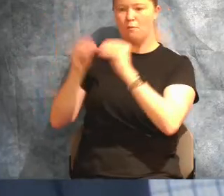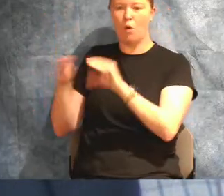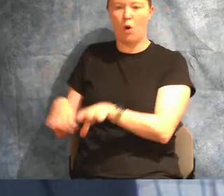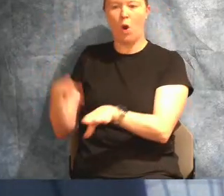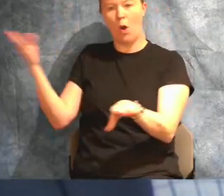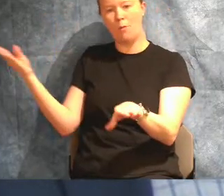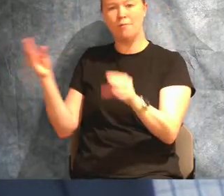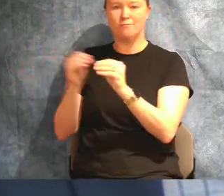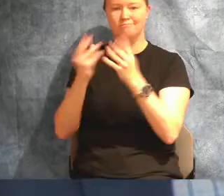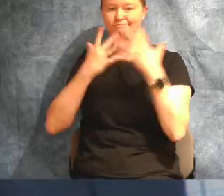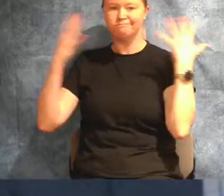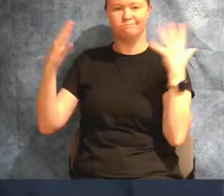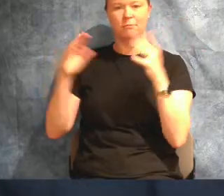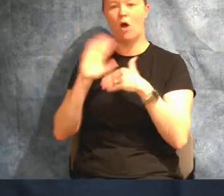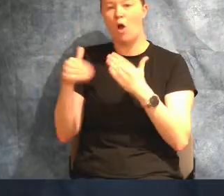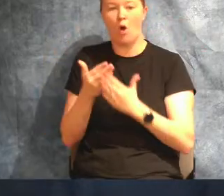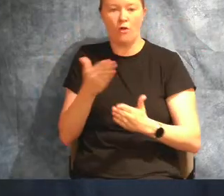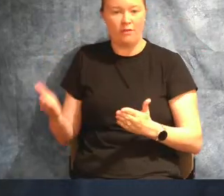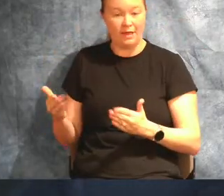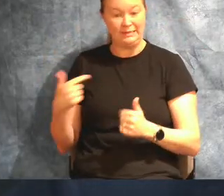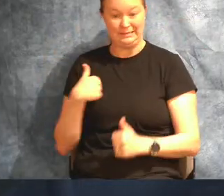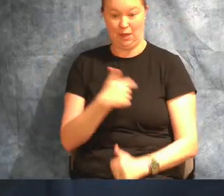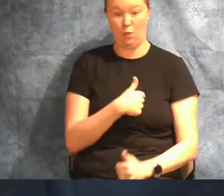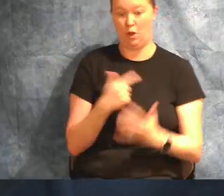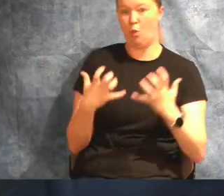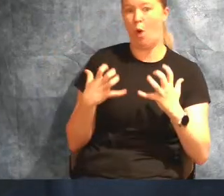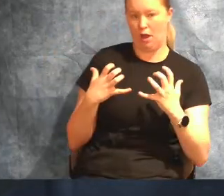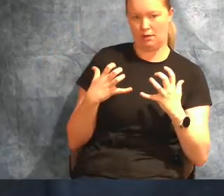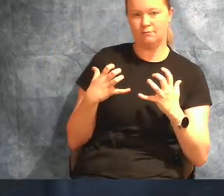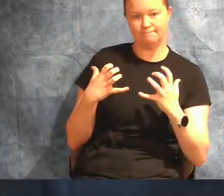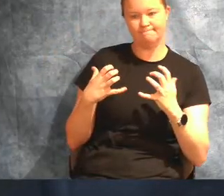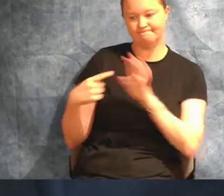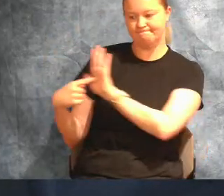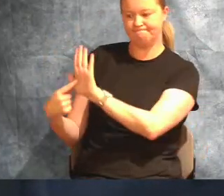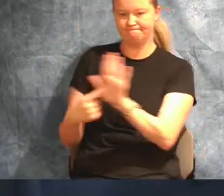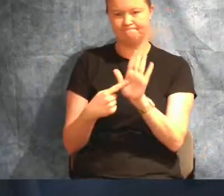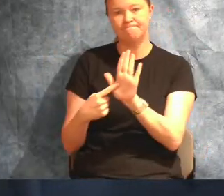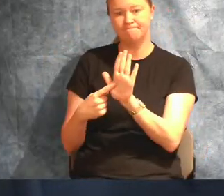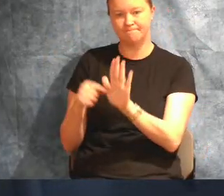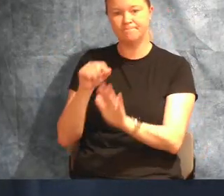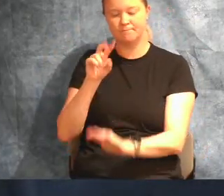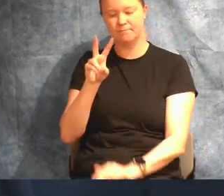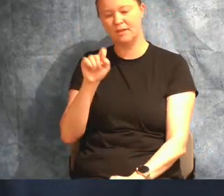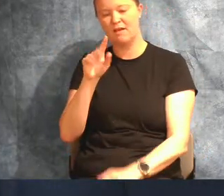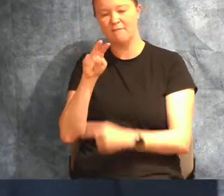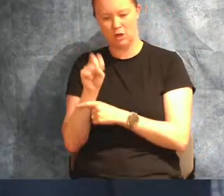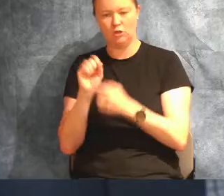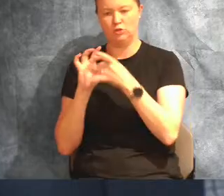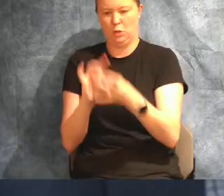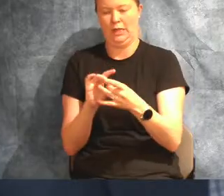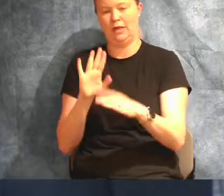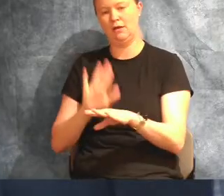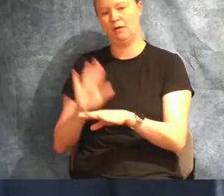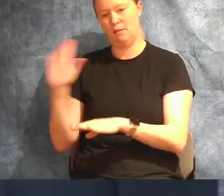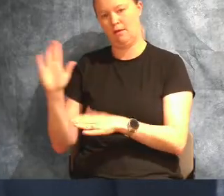It's all the things that we want to signal to the veterans related to their service because we are